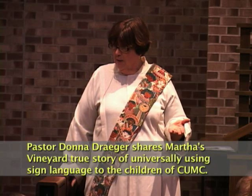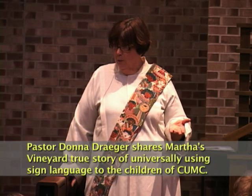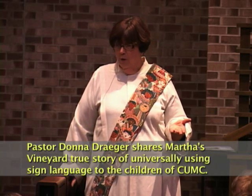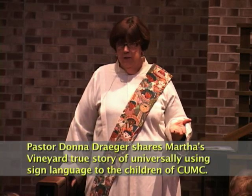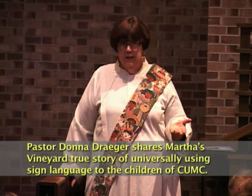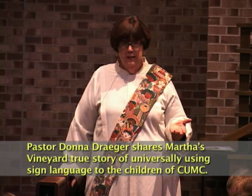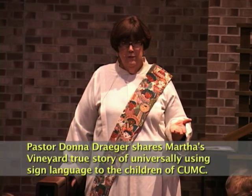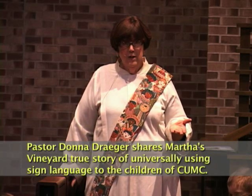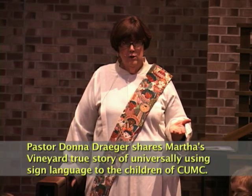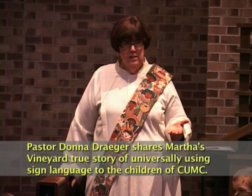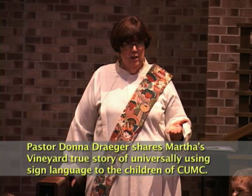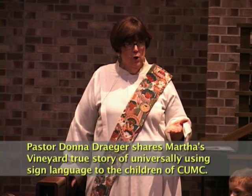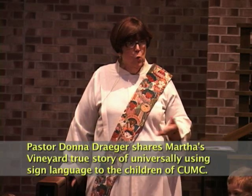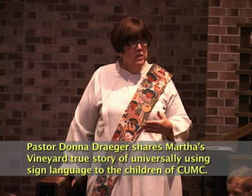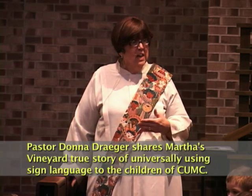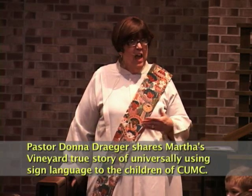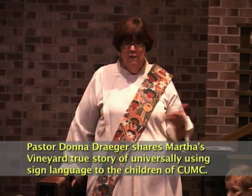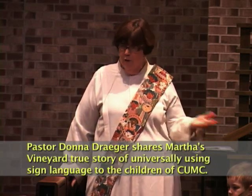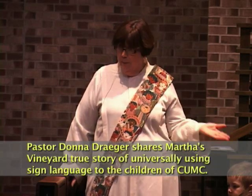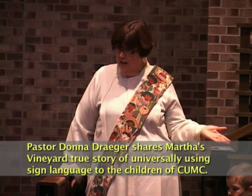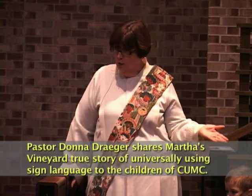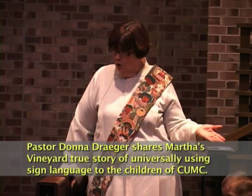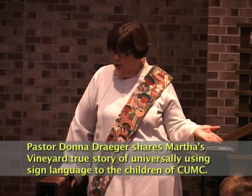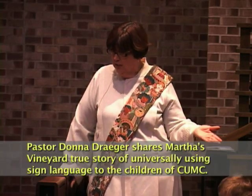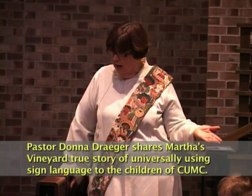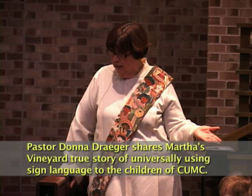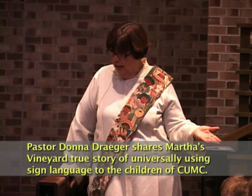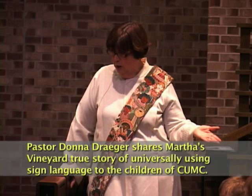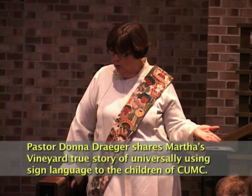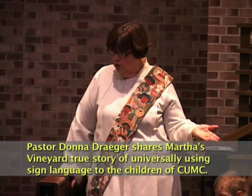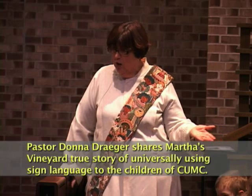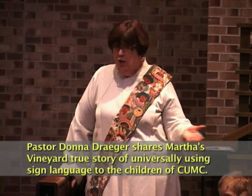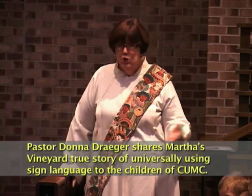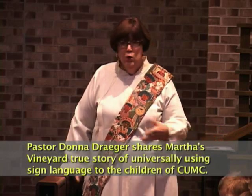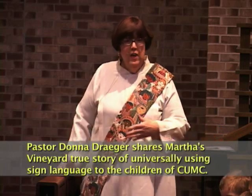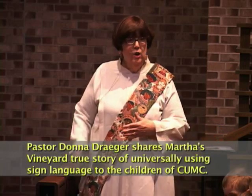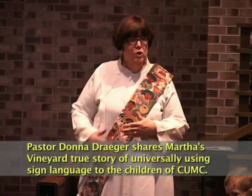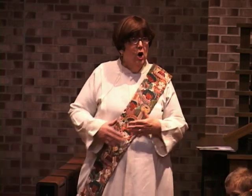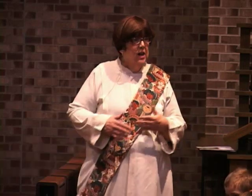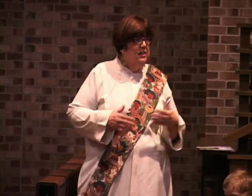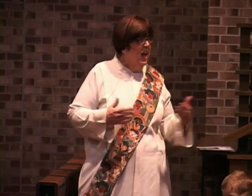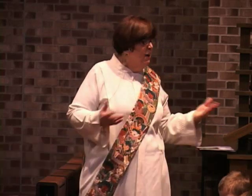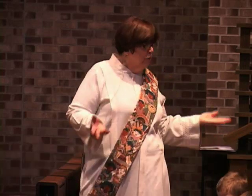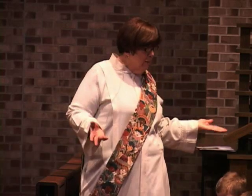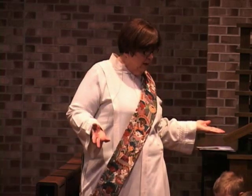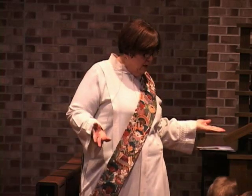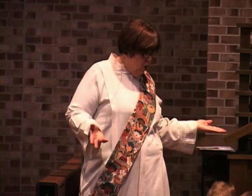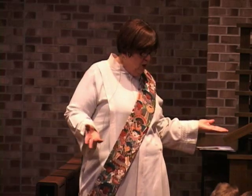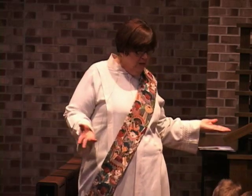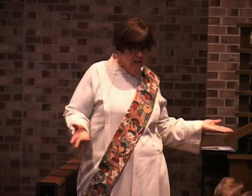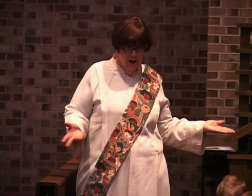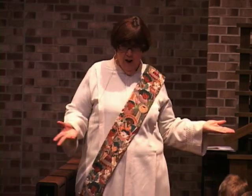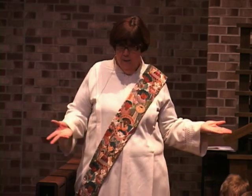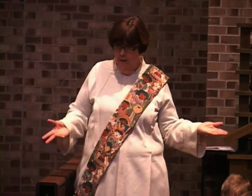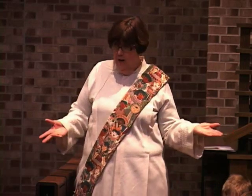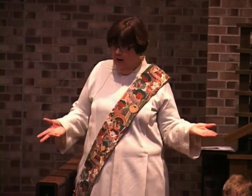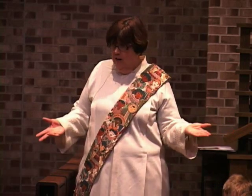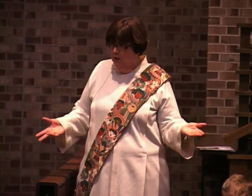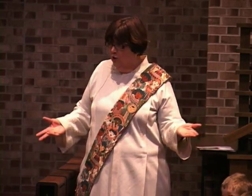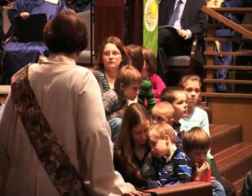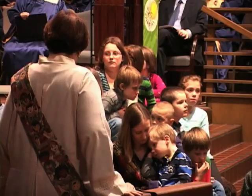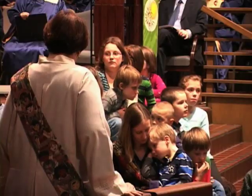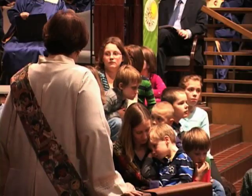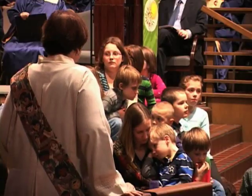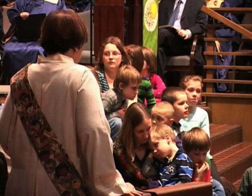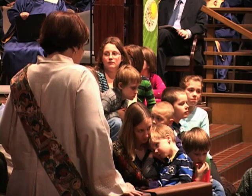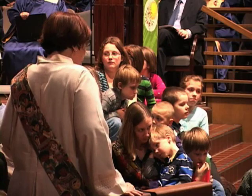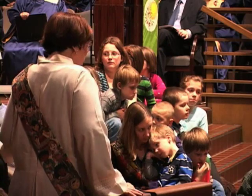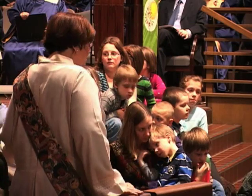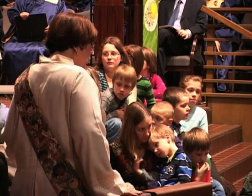know that a long, long, long time ago, on Martha's Vineyard, there were lots and lots